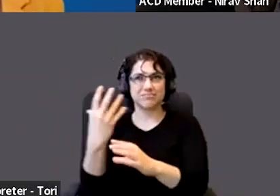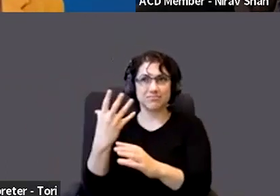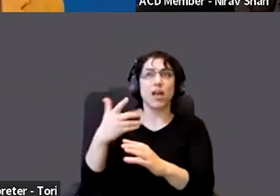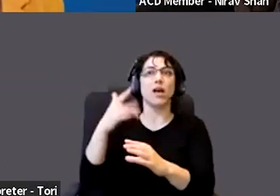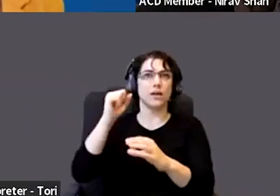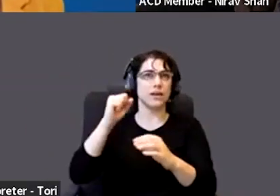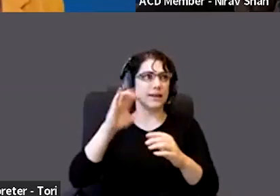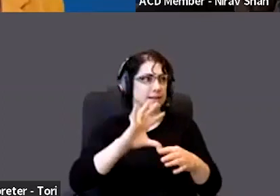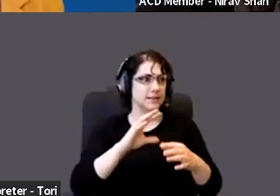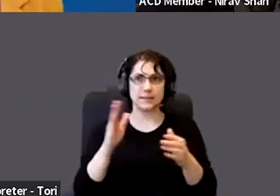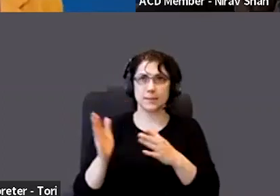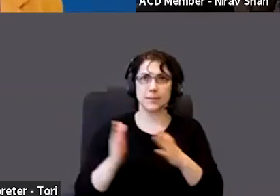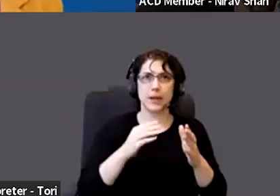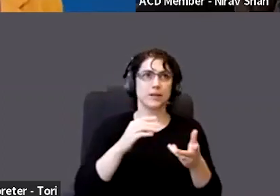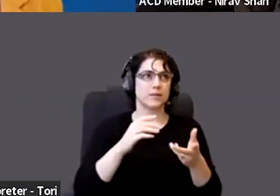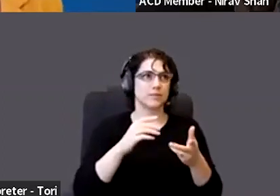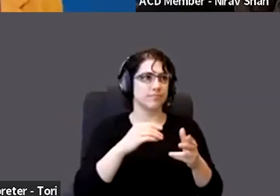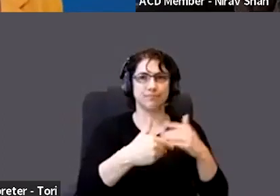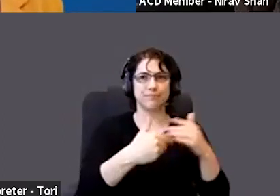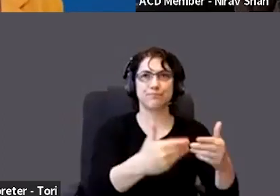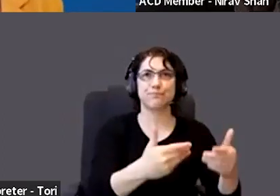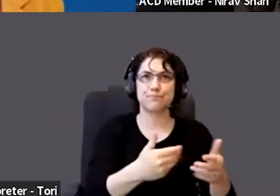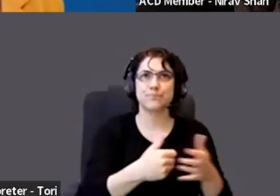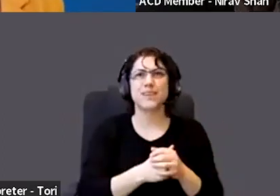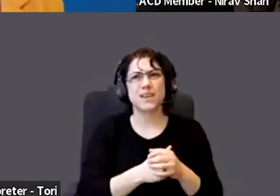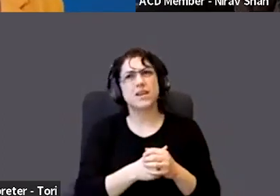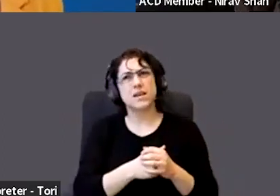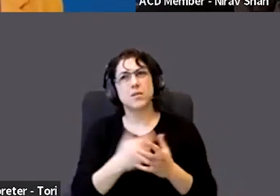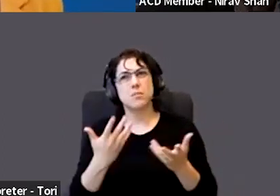which we're glad to have contributed some great faculty